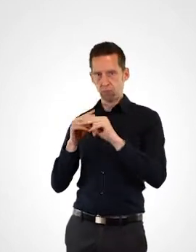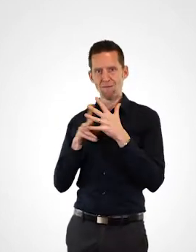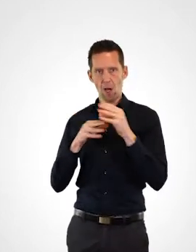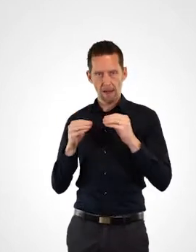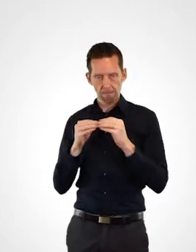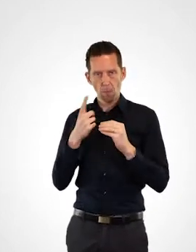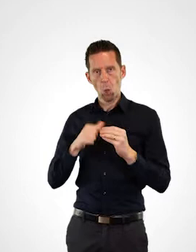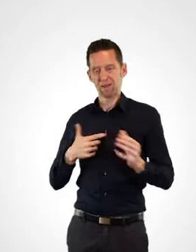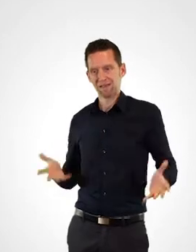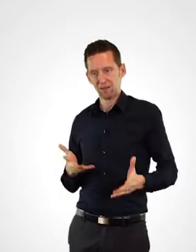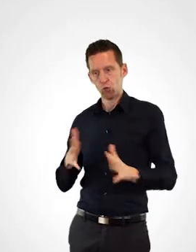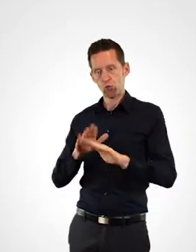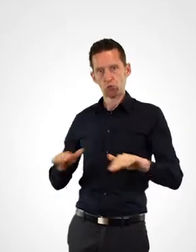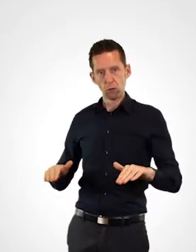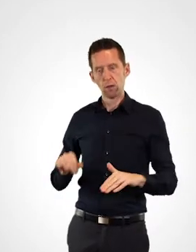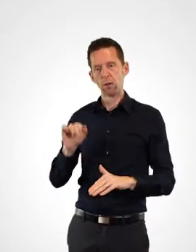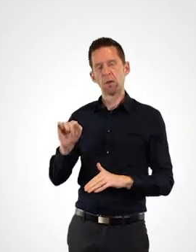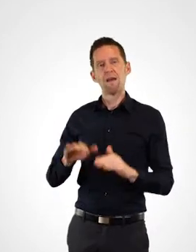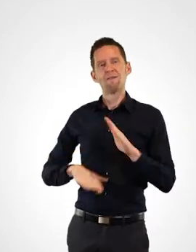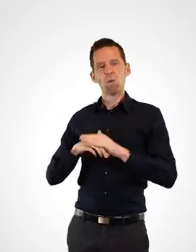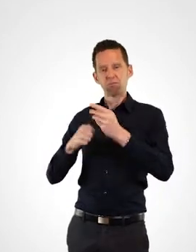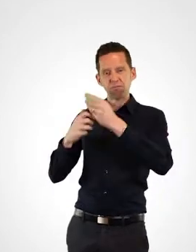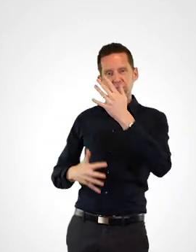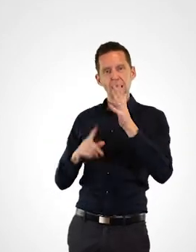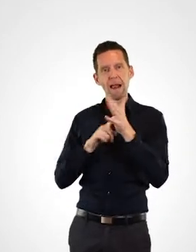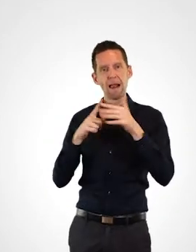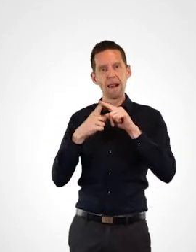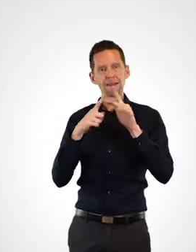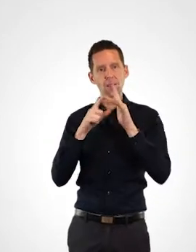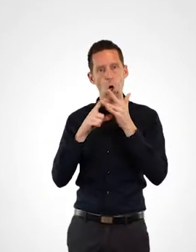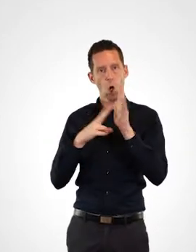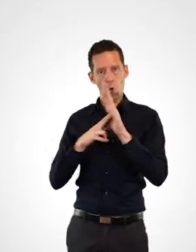because what we want is to develop children's entire lexicon,